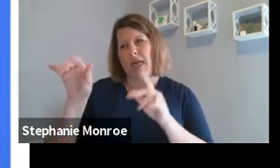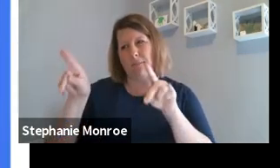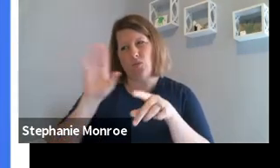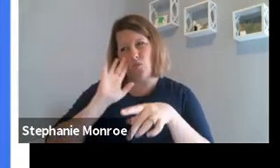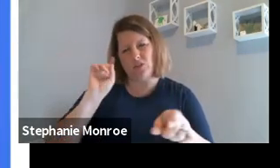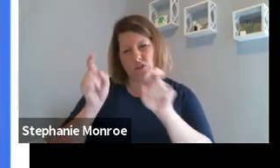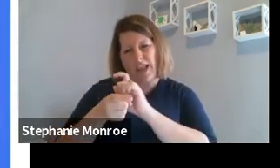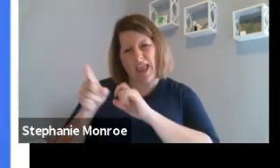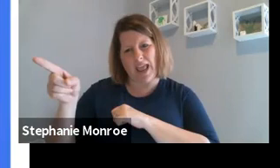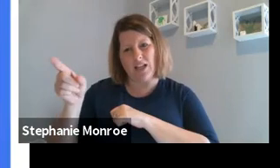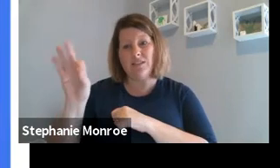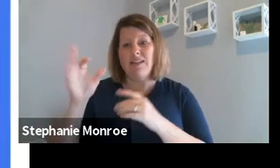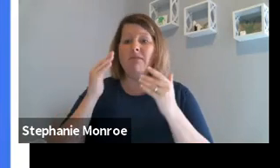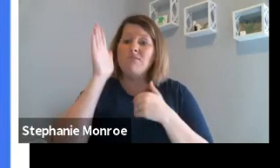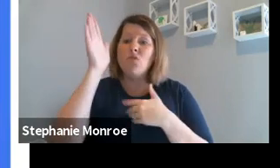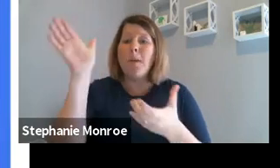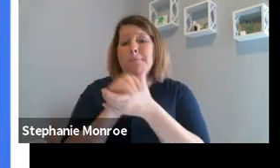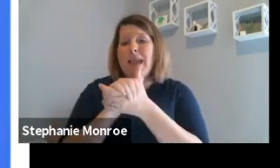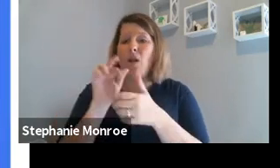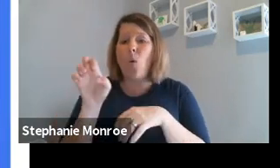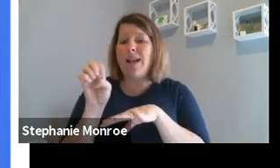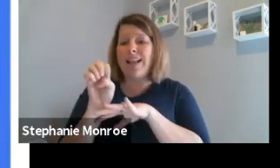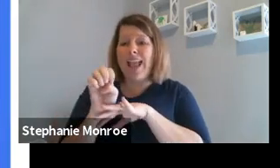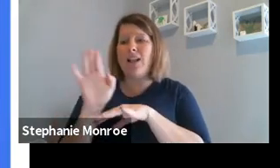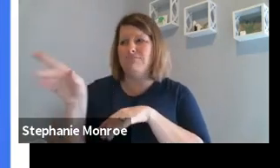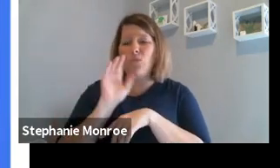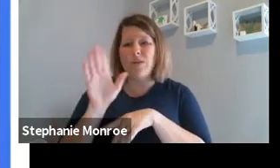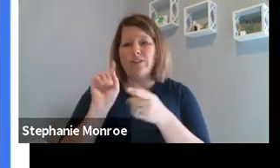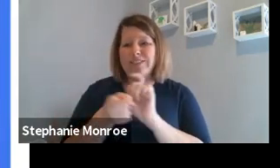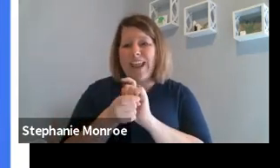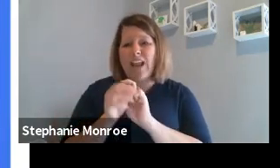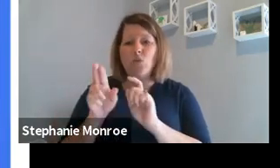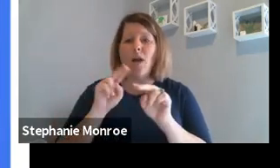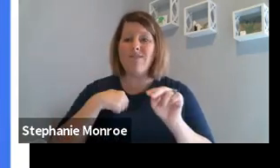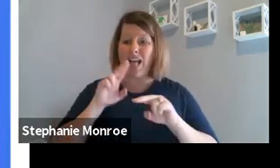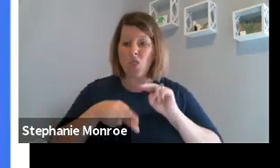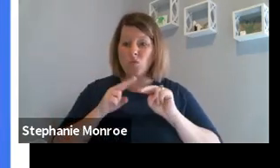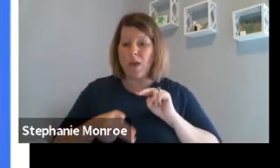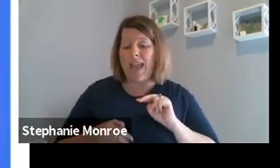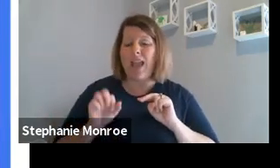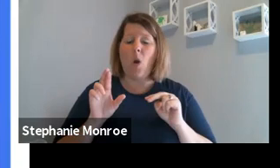that if they get married, or they get engaged, or if they get the lose weight, if they let their hair grow,